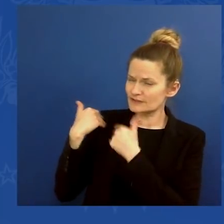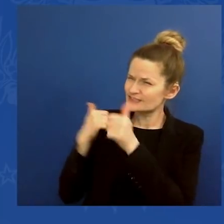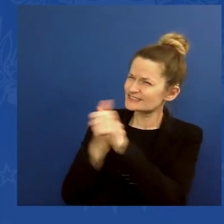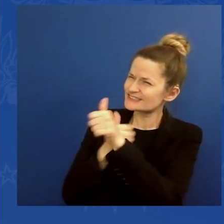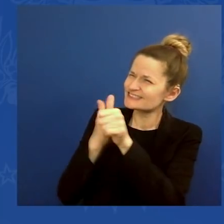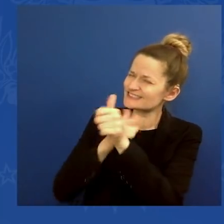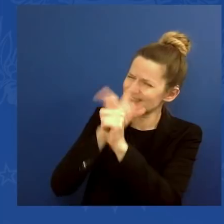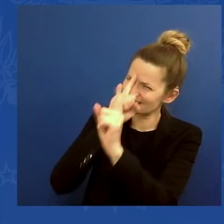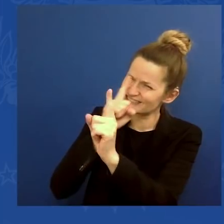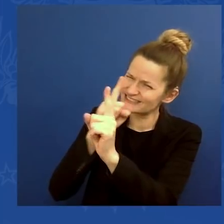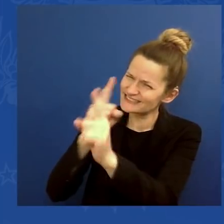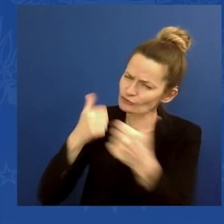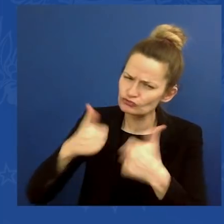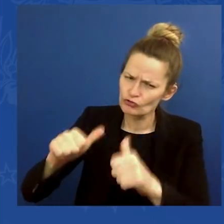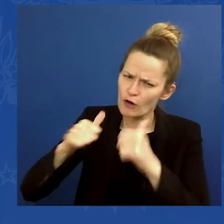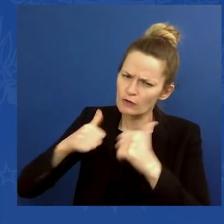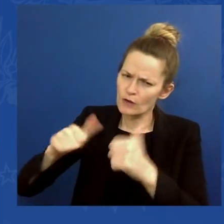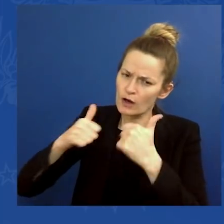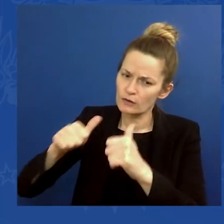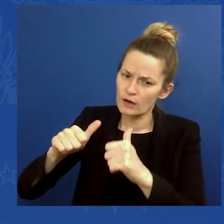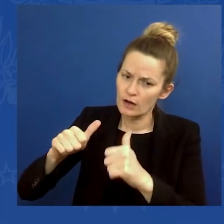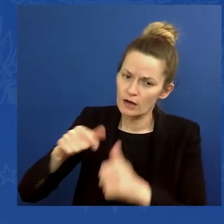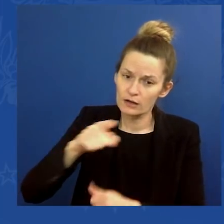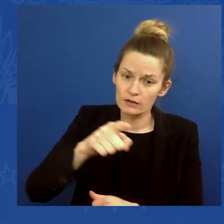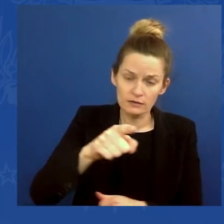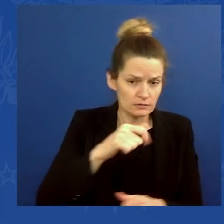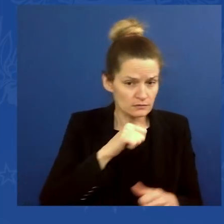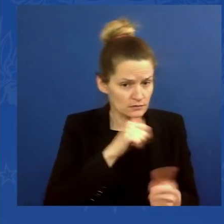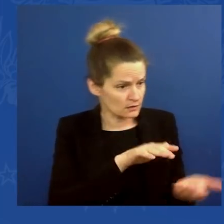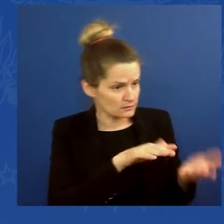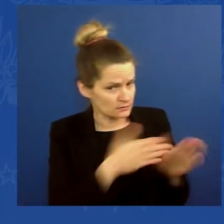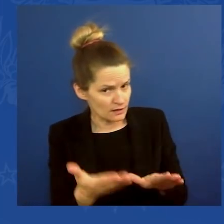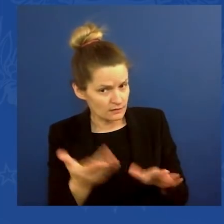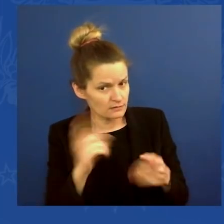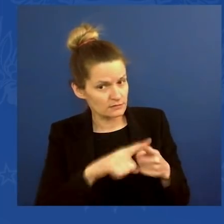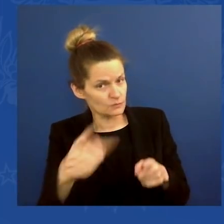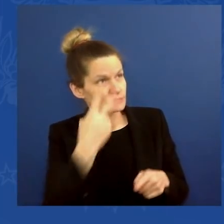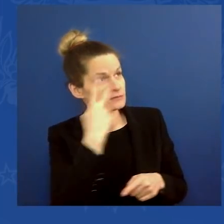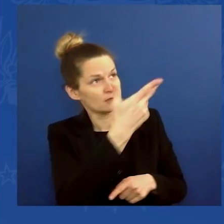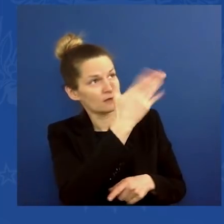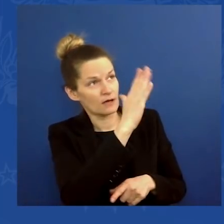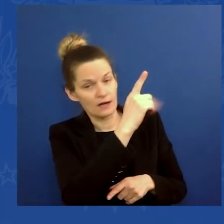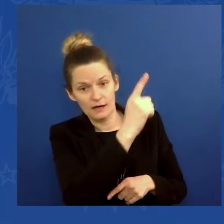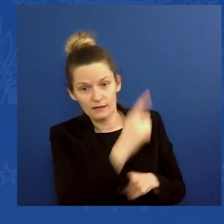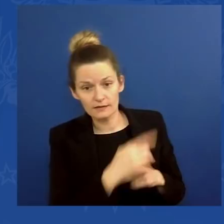And you're not dead until you've seen the face of God. That's what I think of when I think of Ireland.